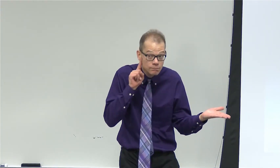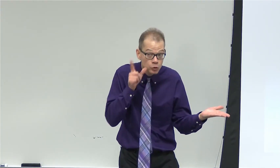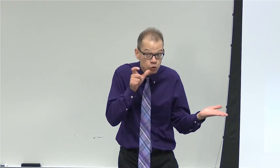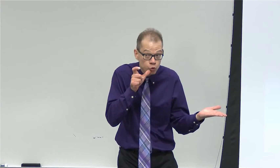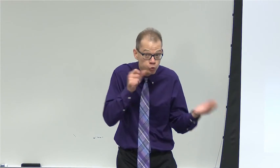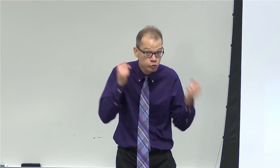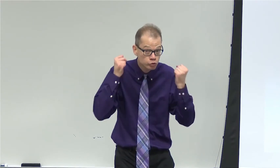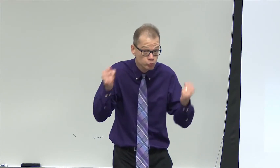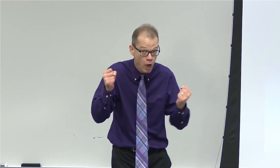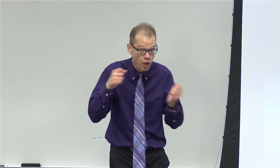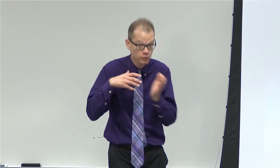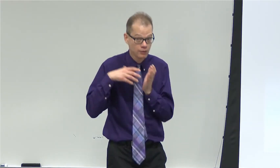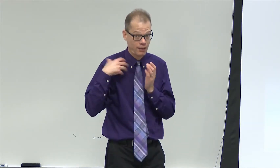So in the deaf group,